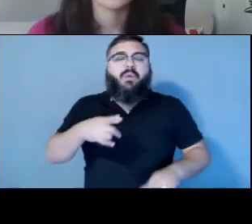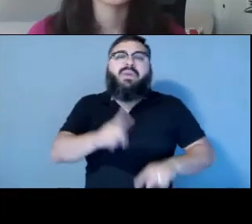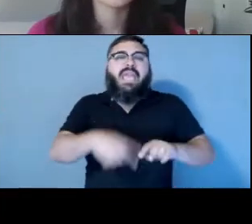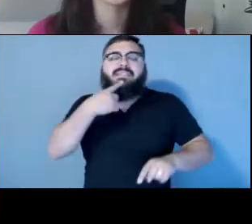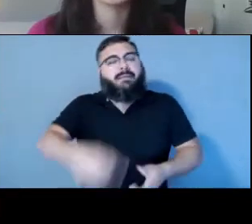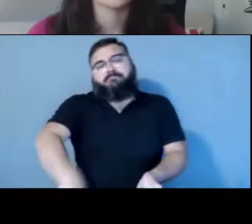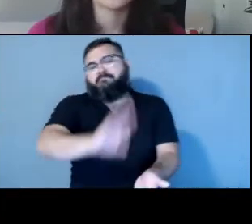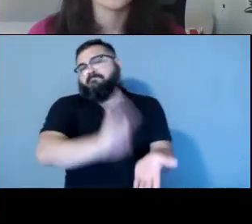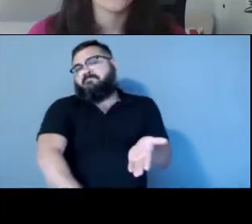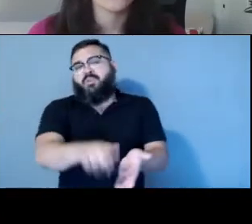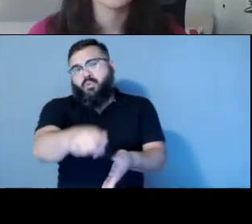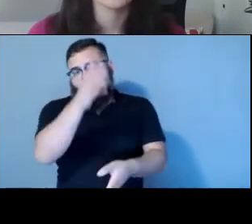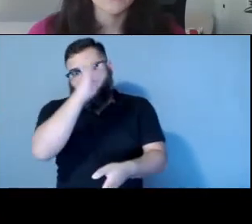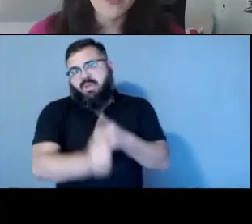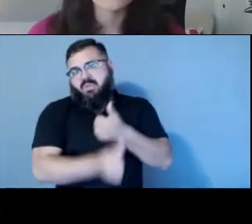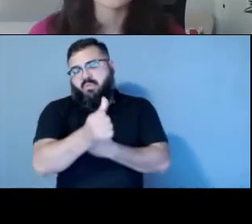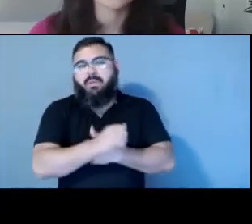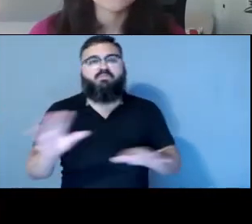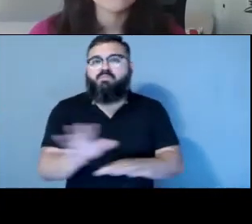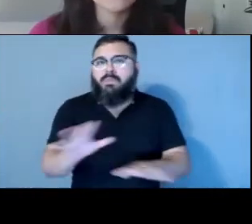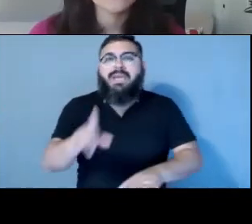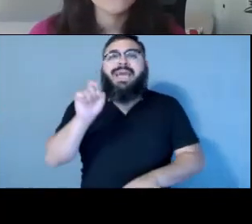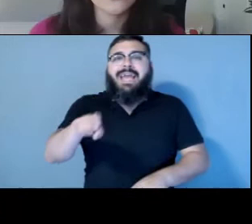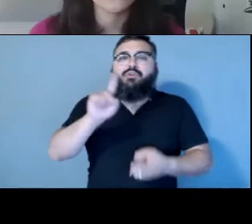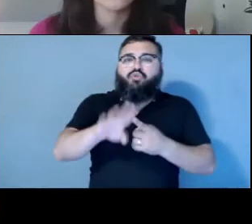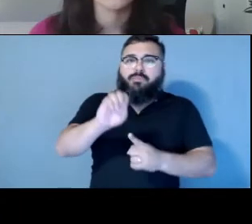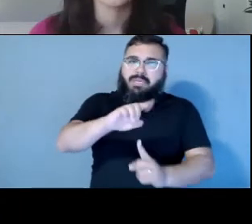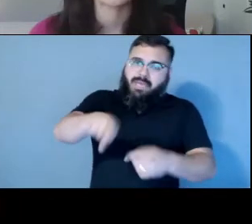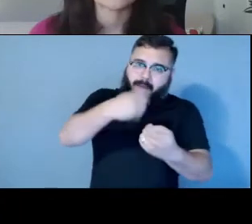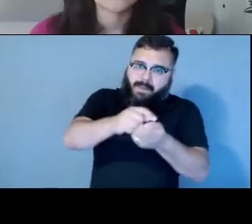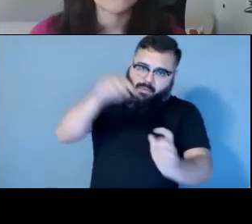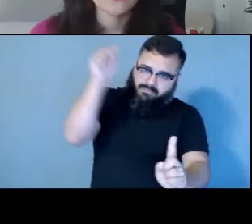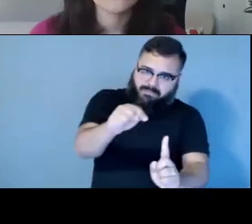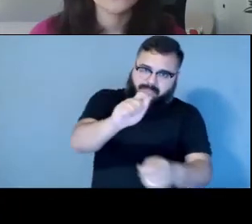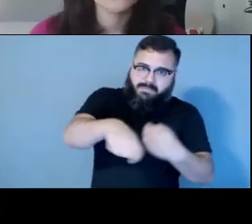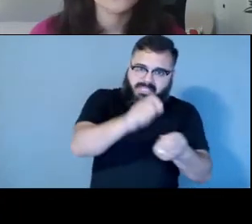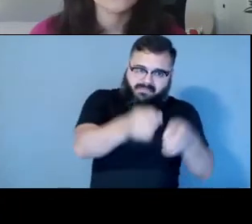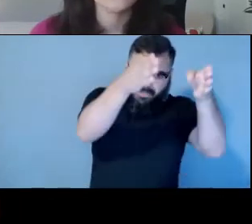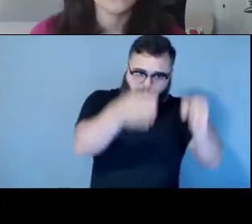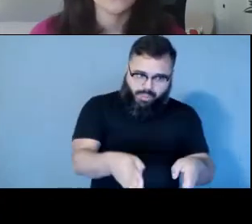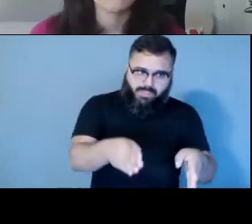It has to actually be on about that specific individual with that specific individuals